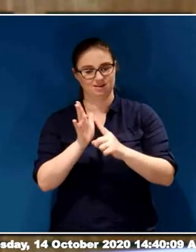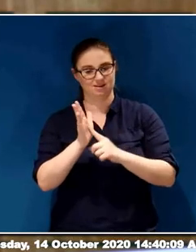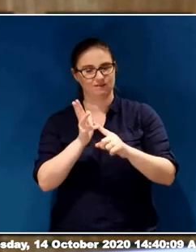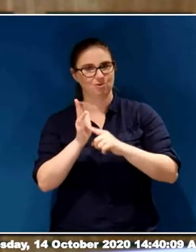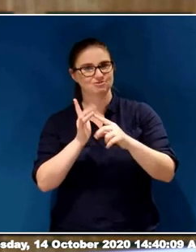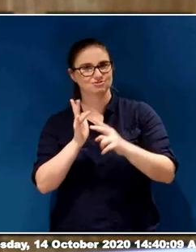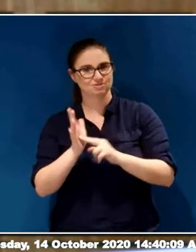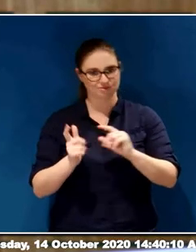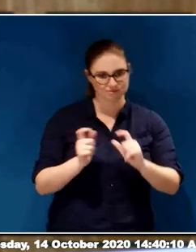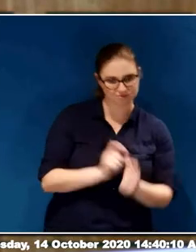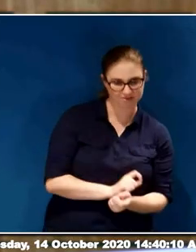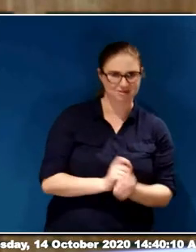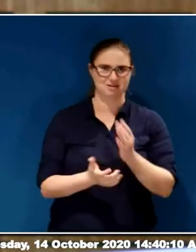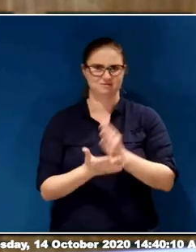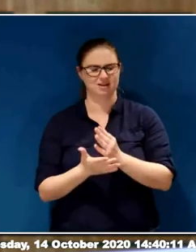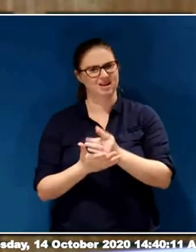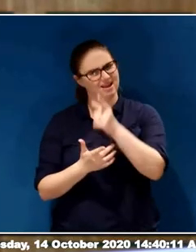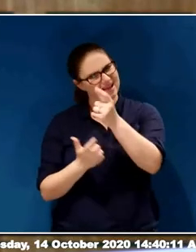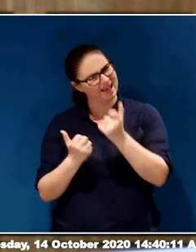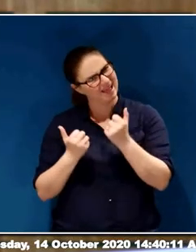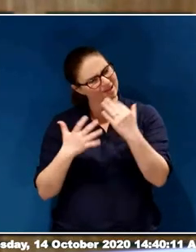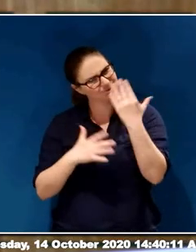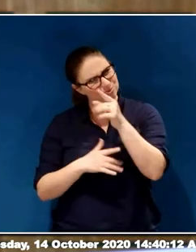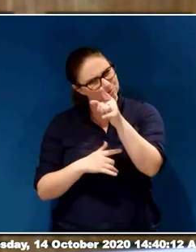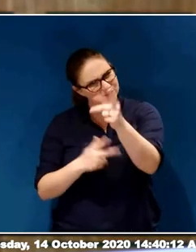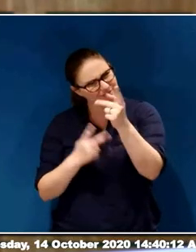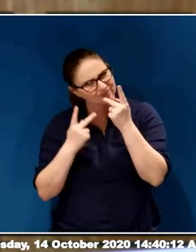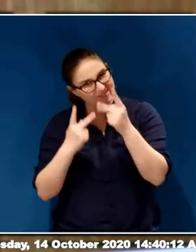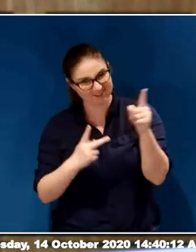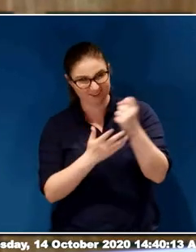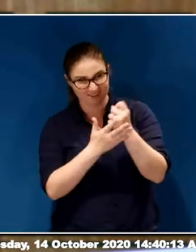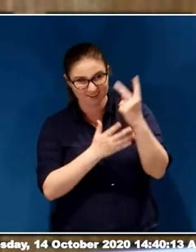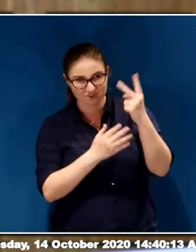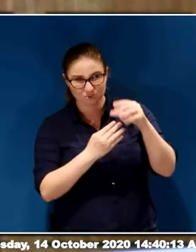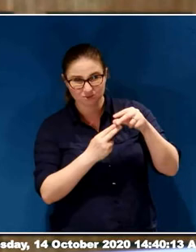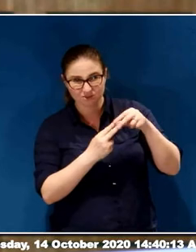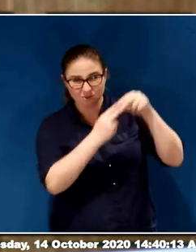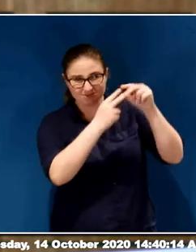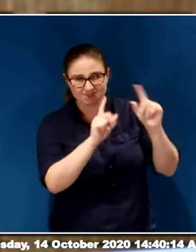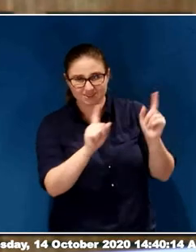DR de BRUIN: I don't have that, I could look it up and provide it to you, a